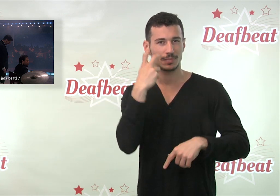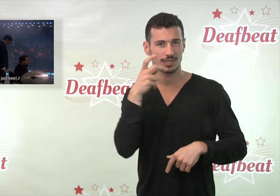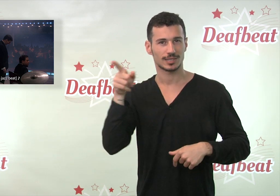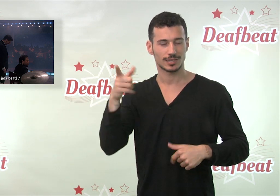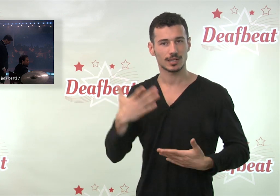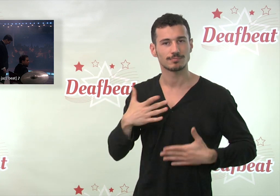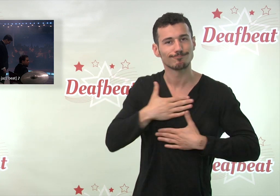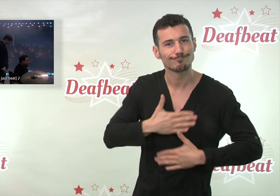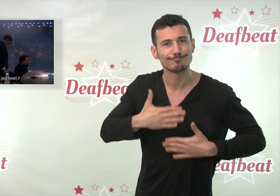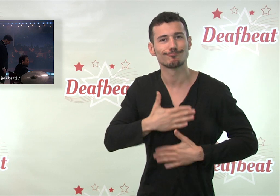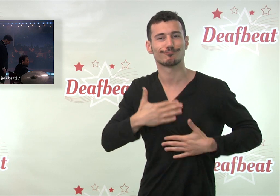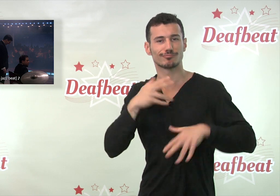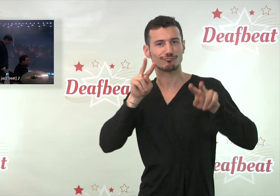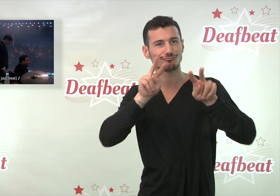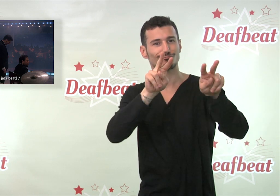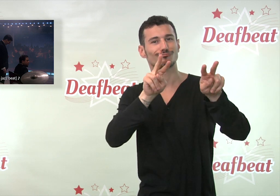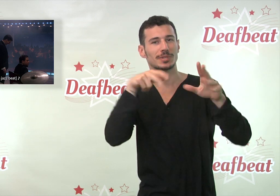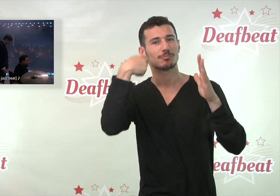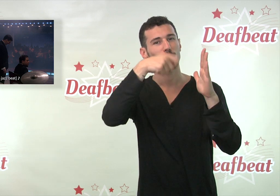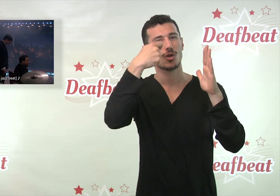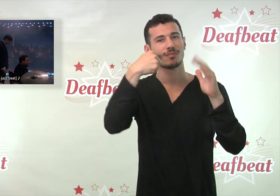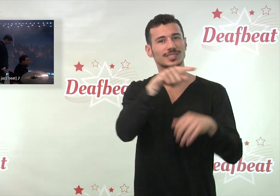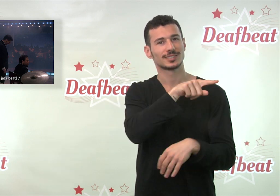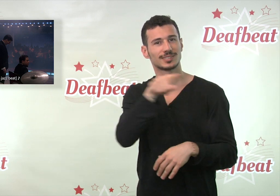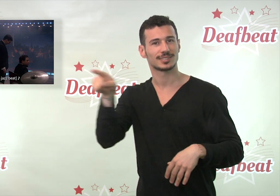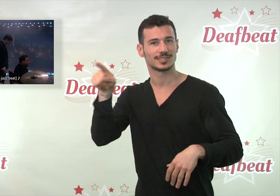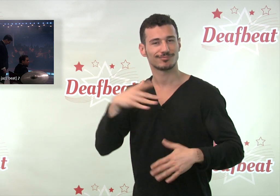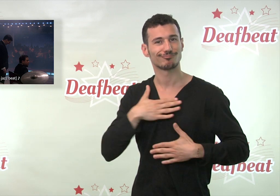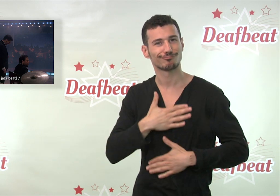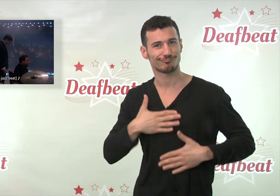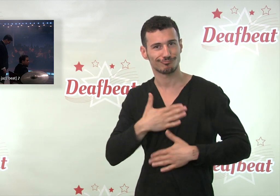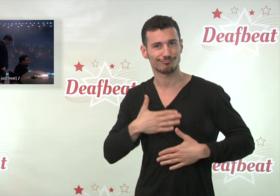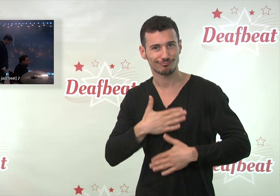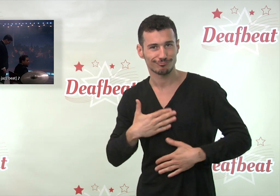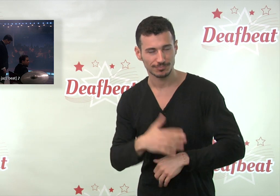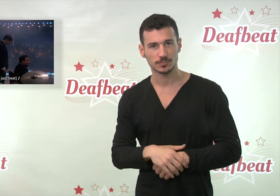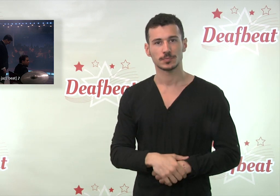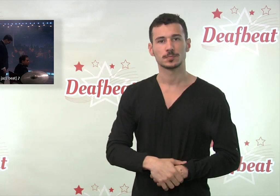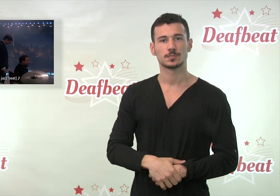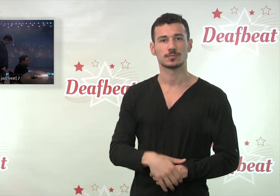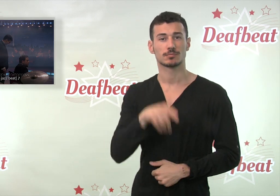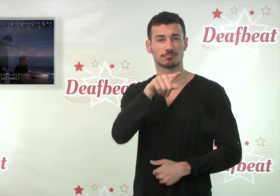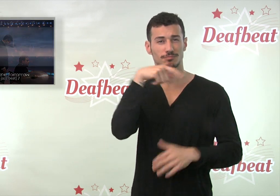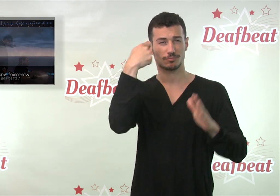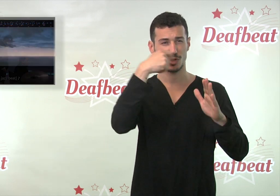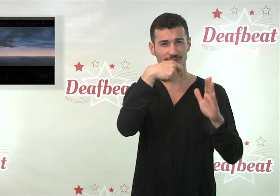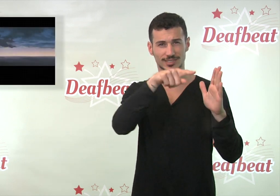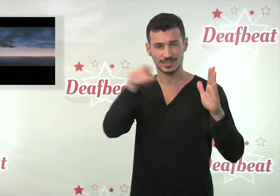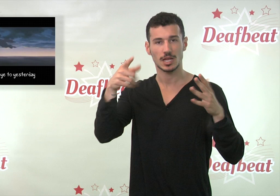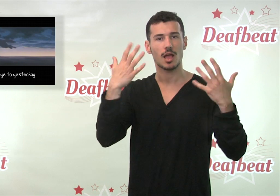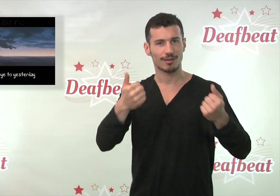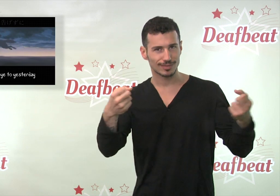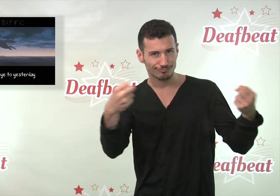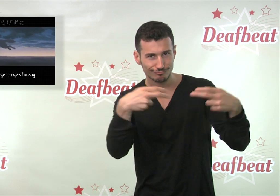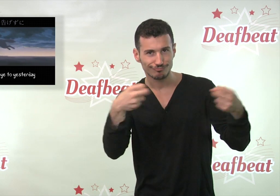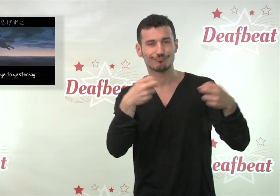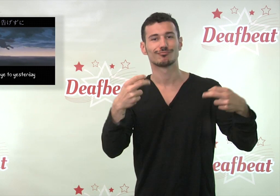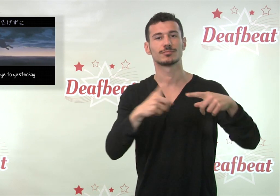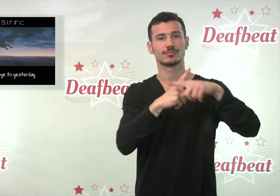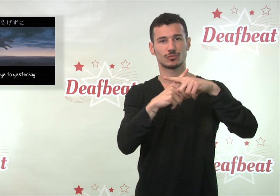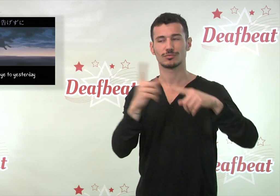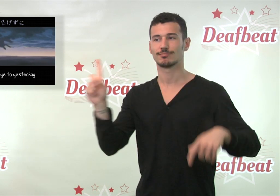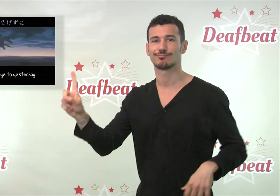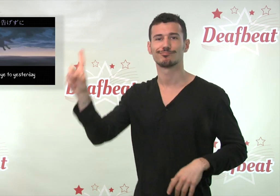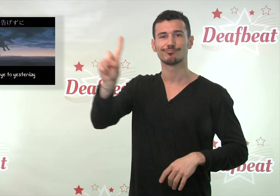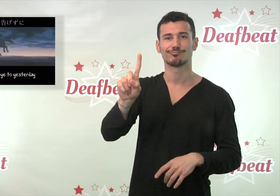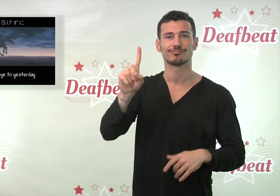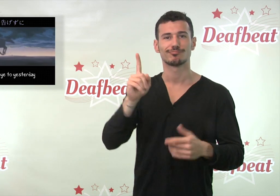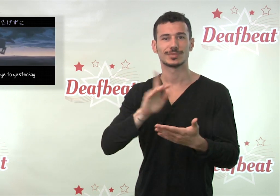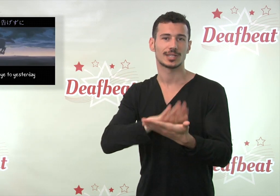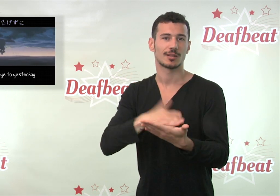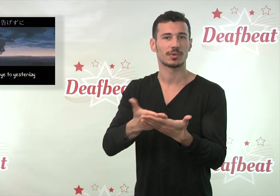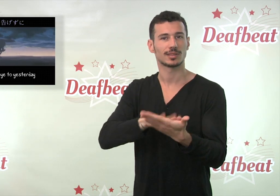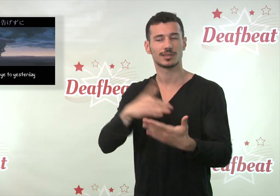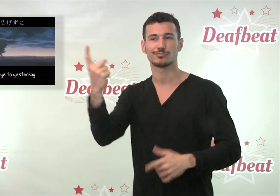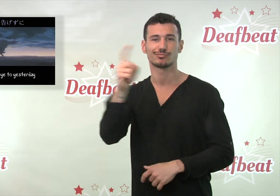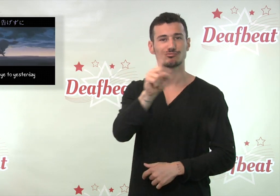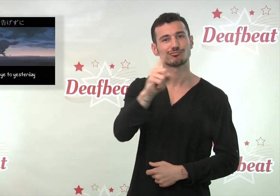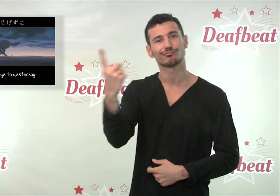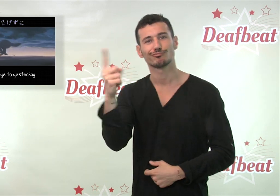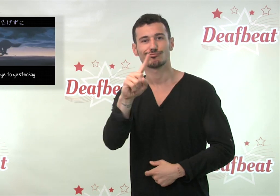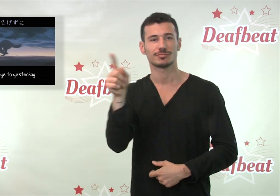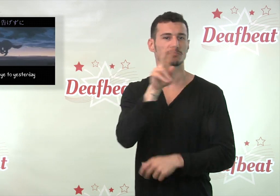people to understand and enjoy films by using subtitles and interpreters who stand next to the